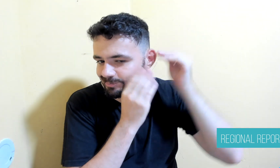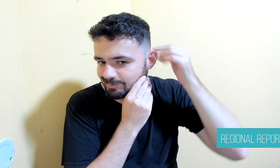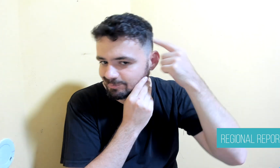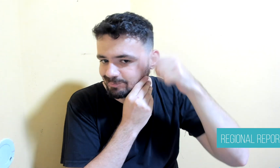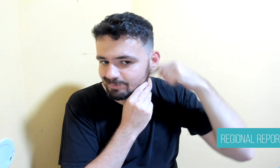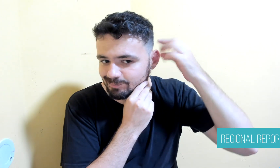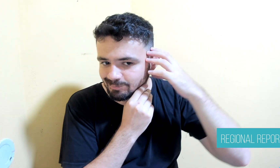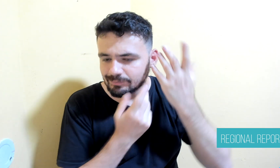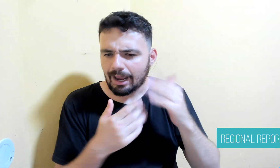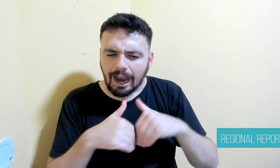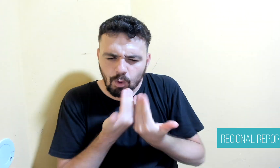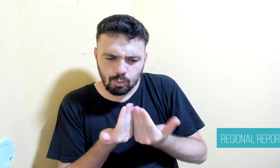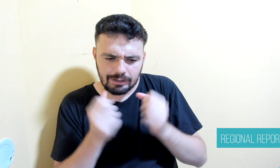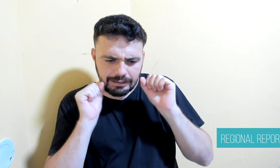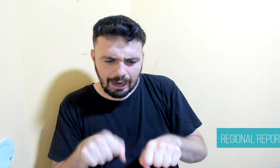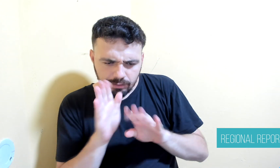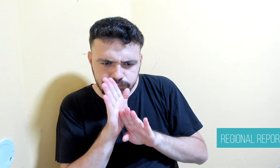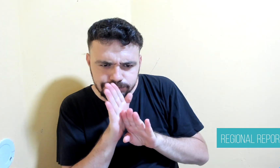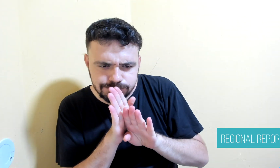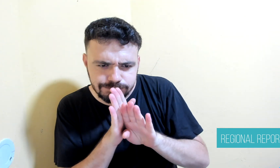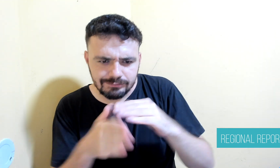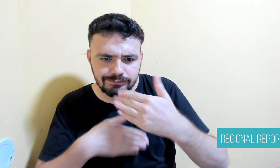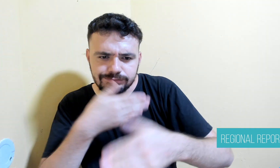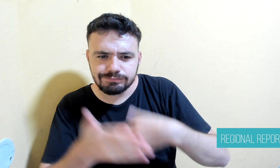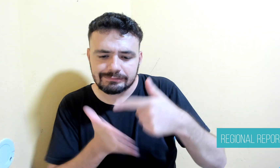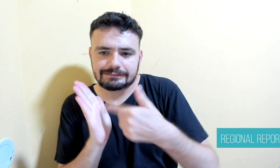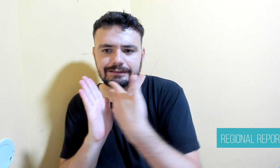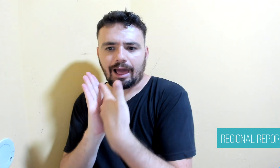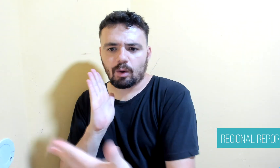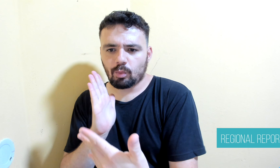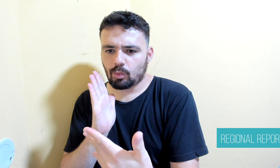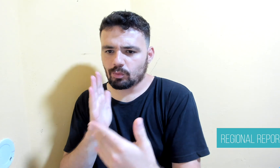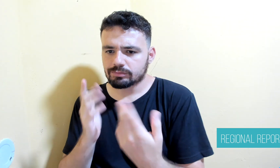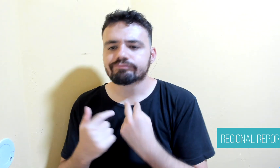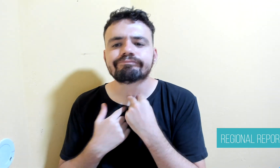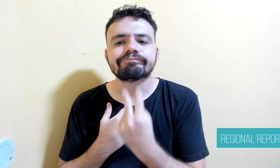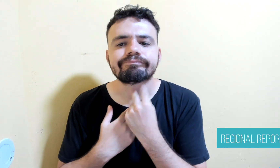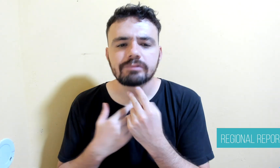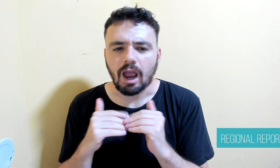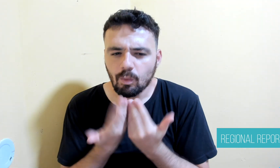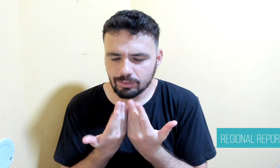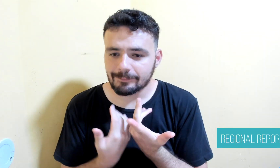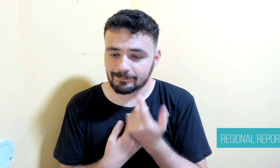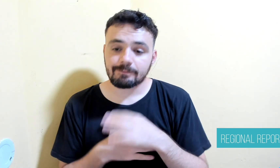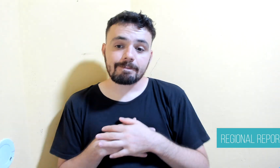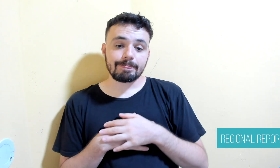in children with hearing disabilities. “These applications